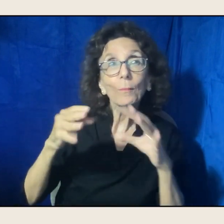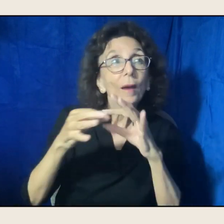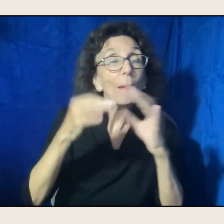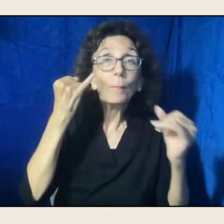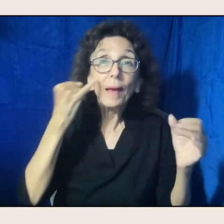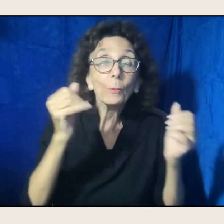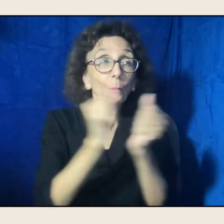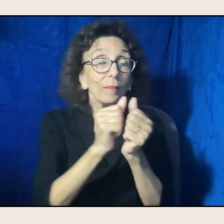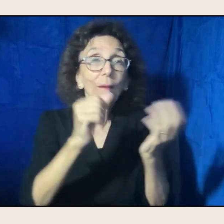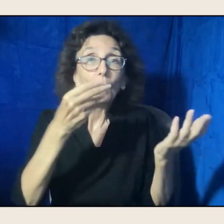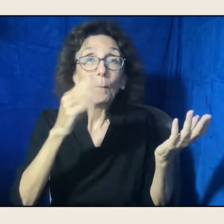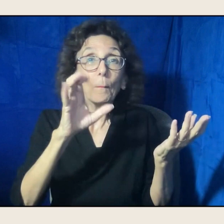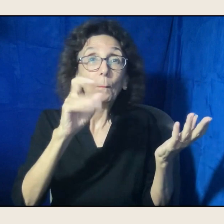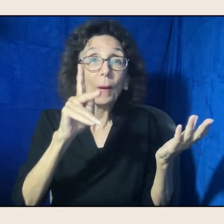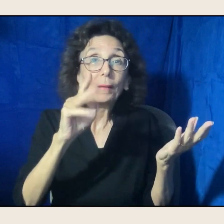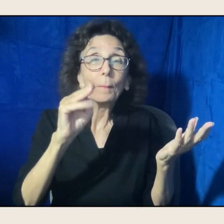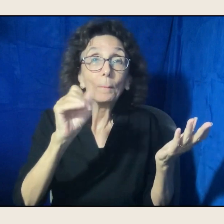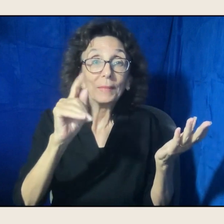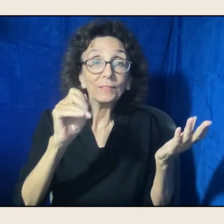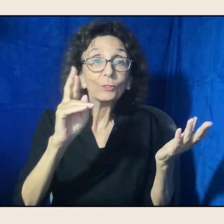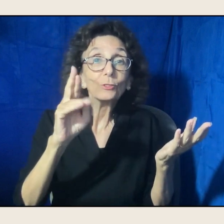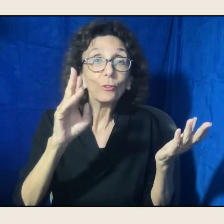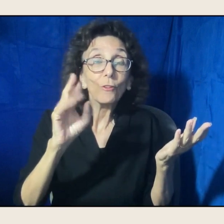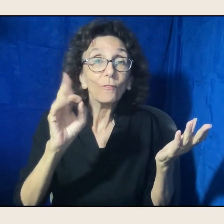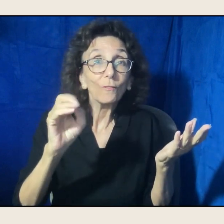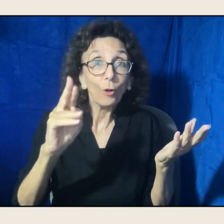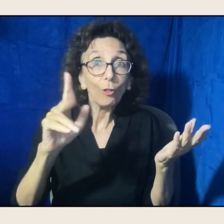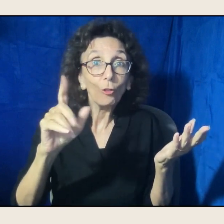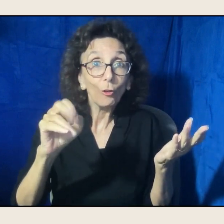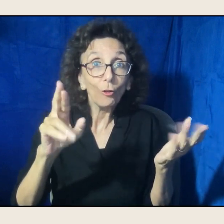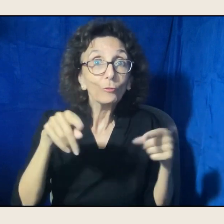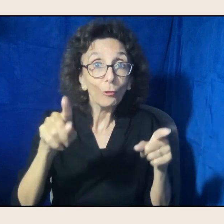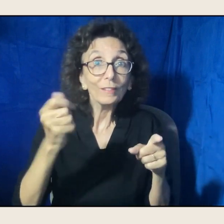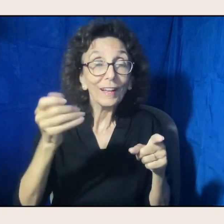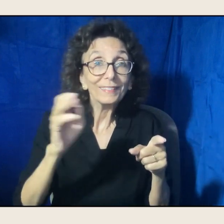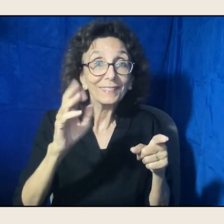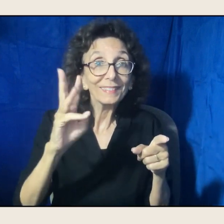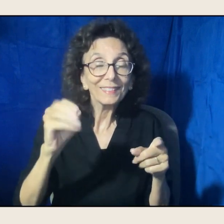That is really something to look at. The great June Jordan is who will give us